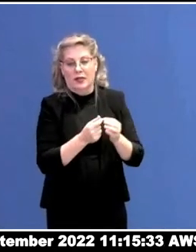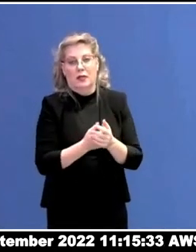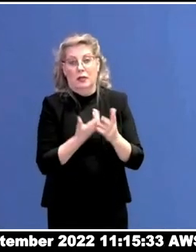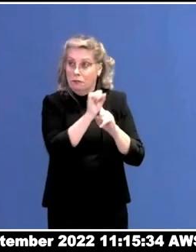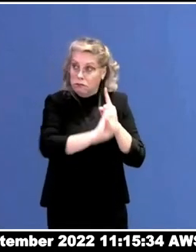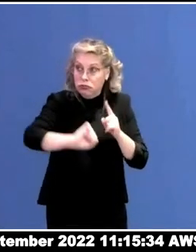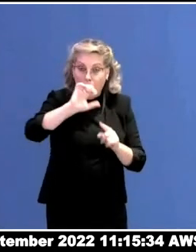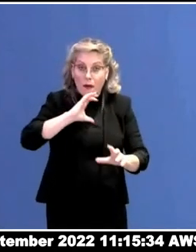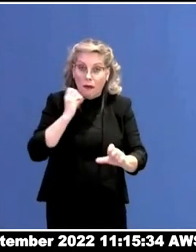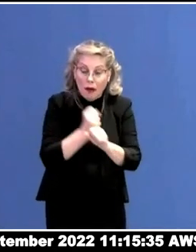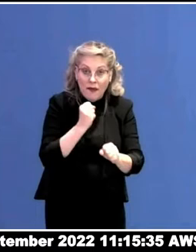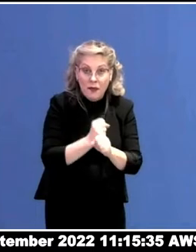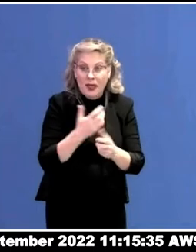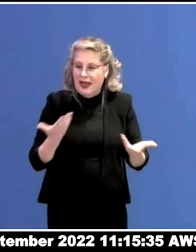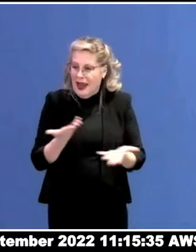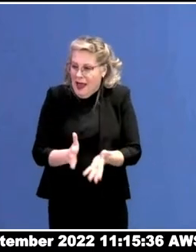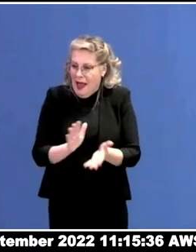in place working strategies if it is not known?